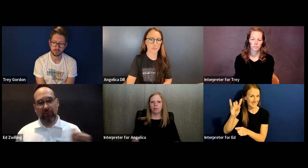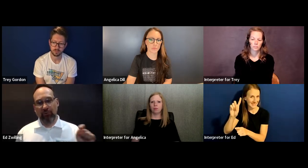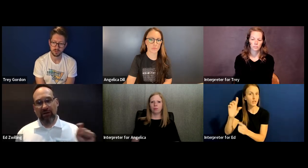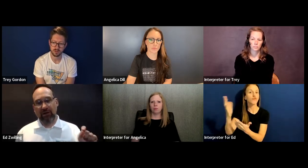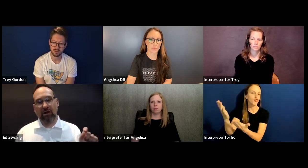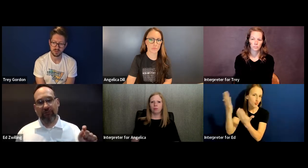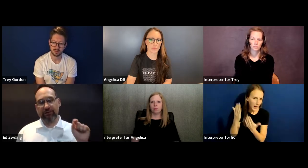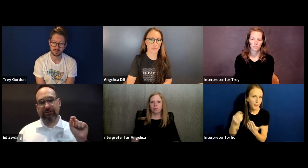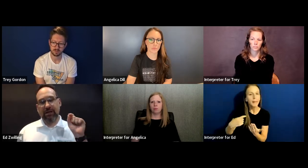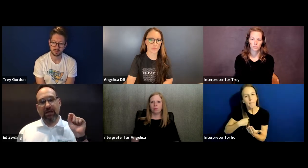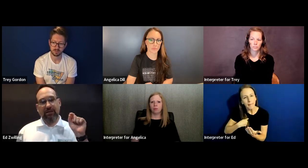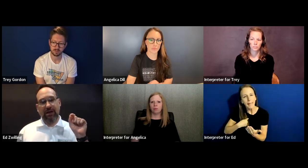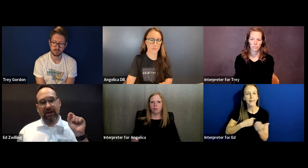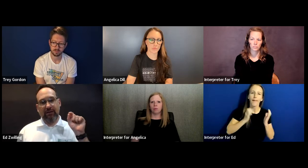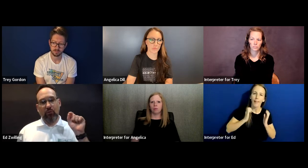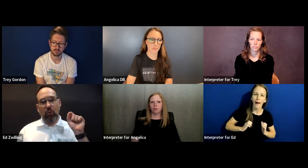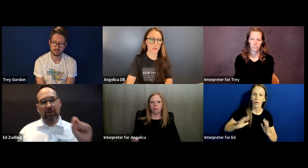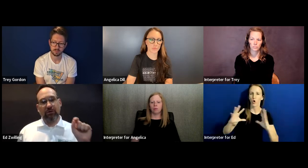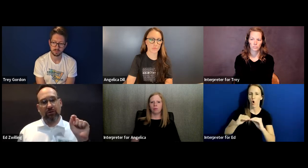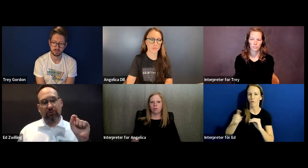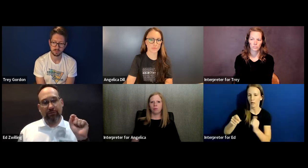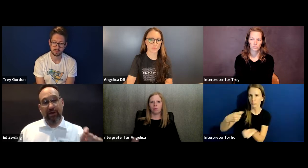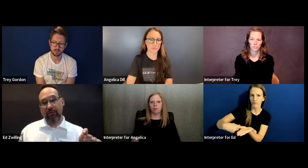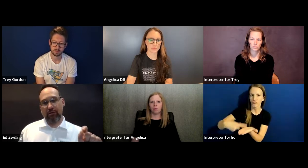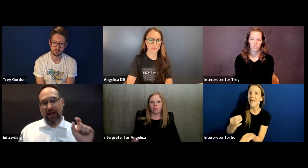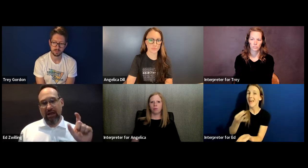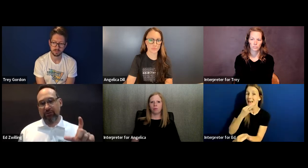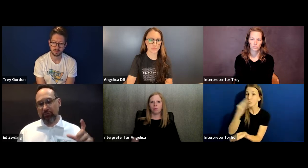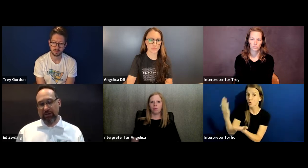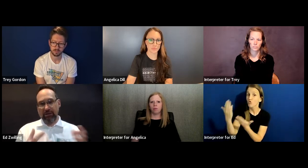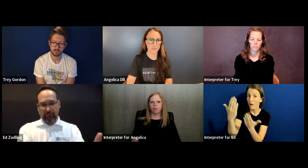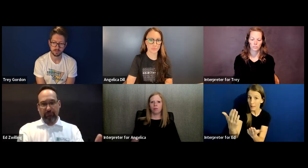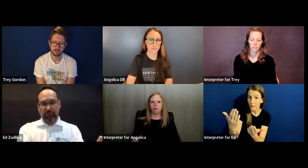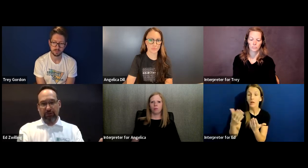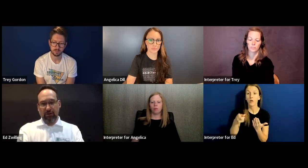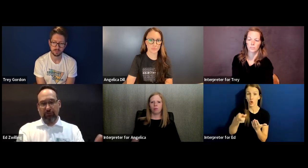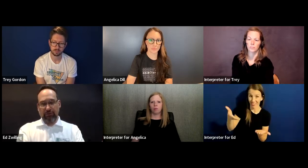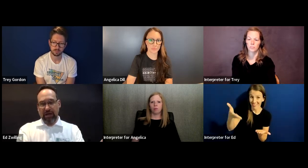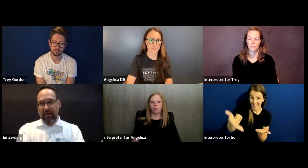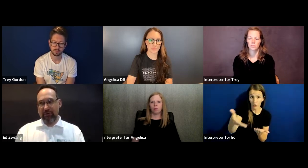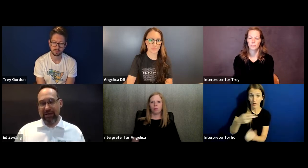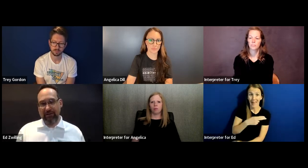we were having a conference that when you're there and you're being you know and they're getting the